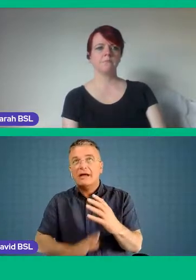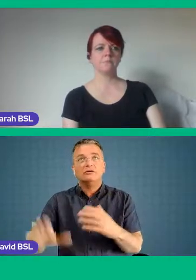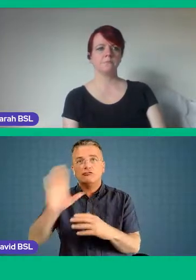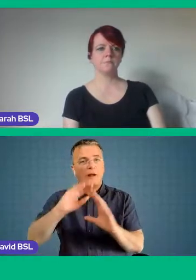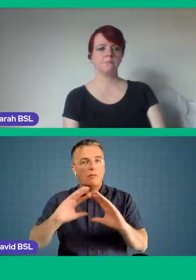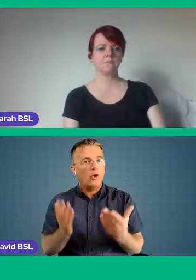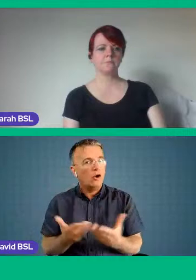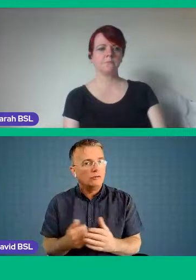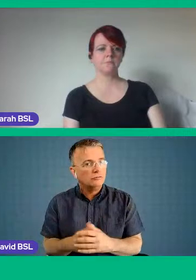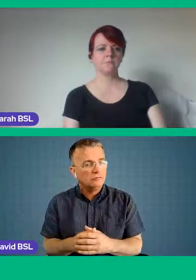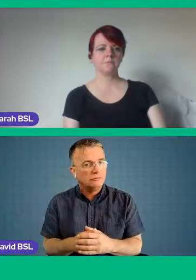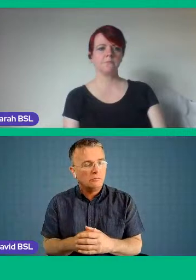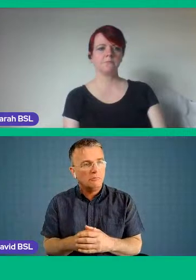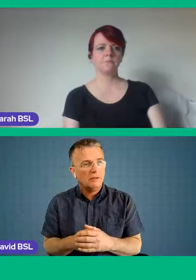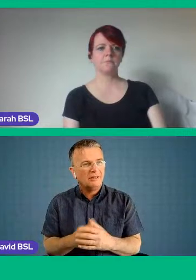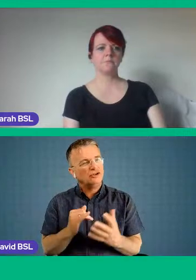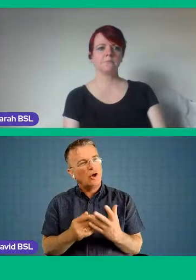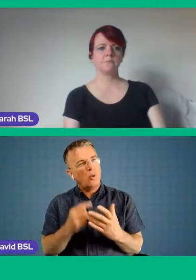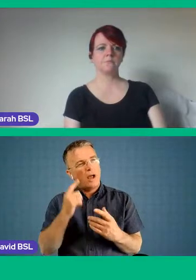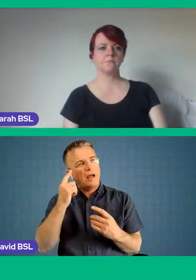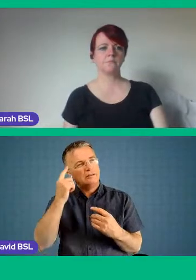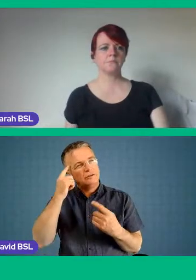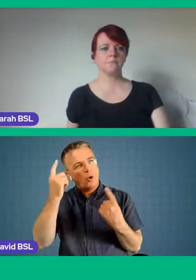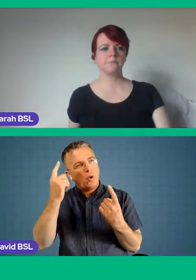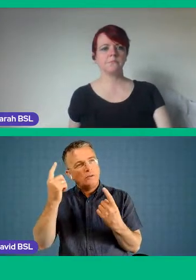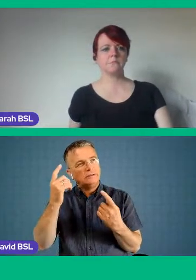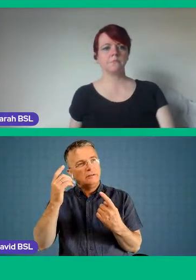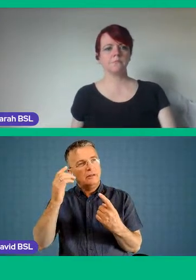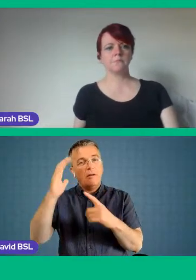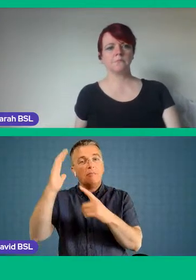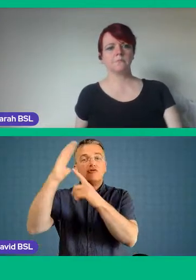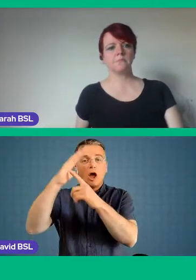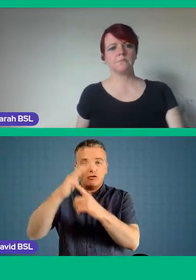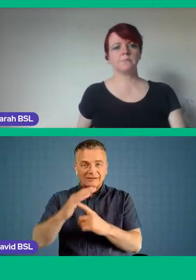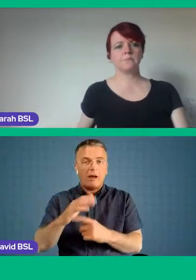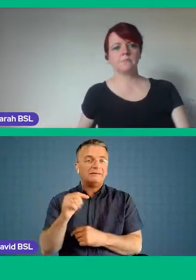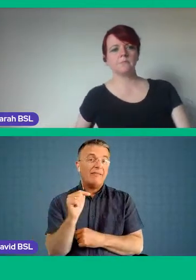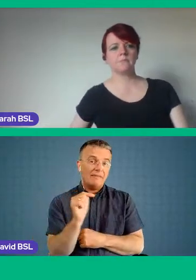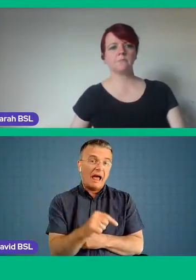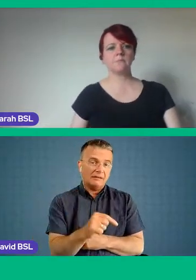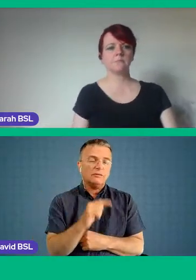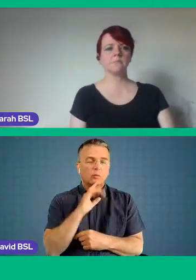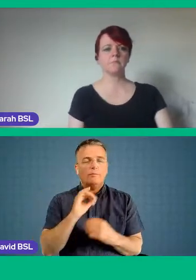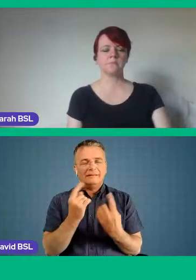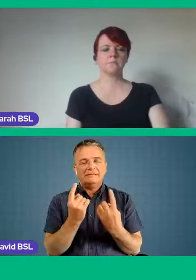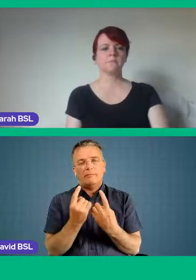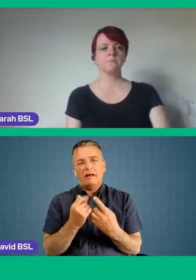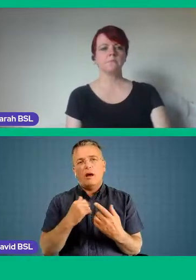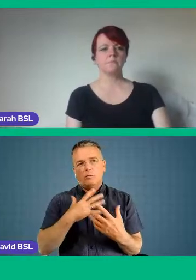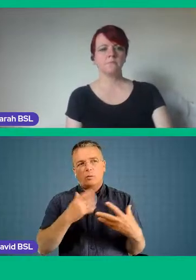So I suppose that prioritising that would be something that I would want to take forward. What about you Jill?